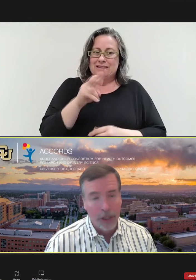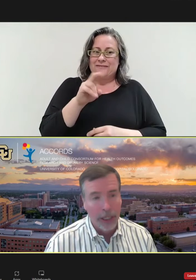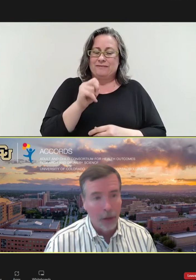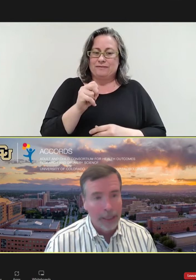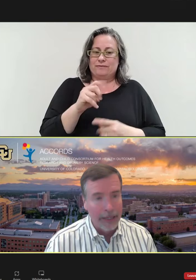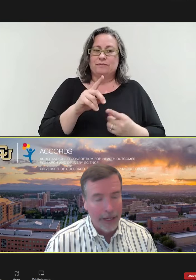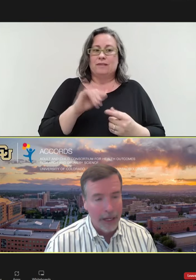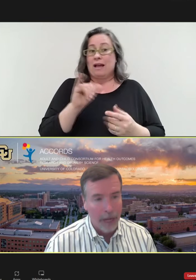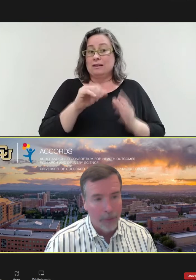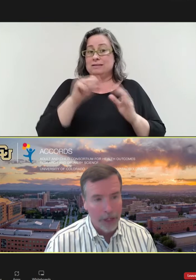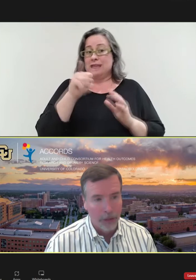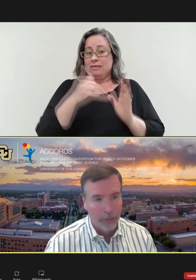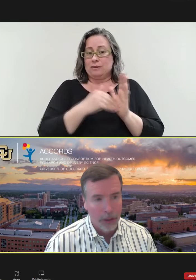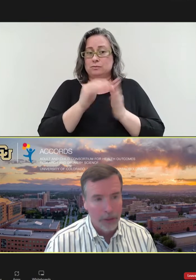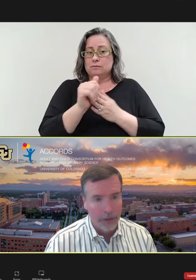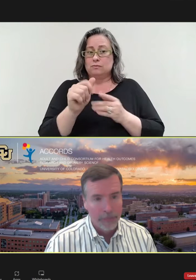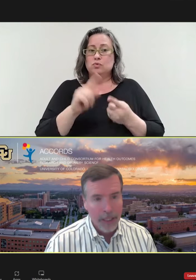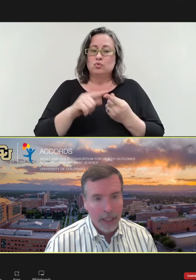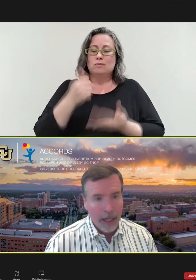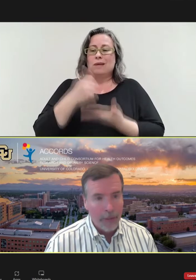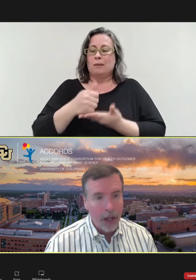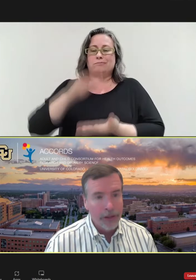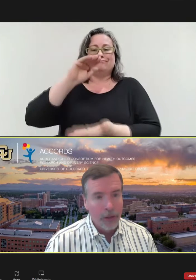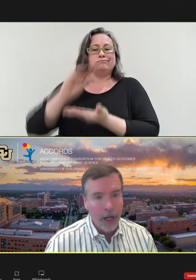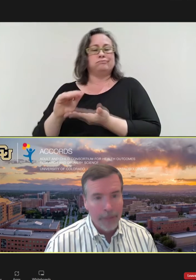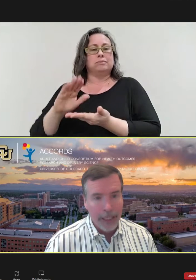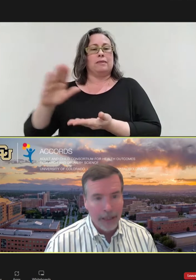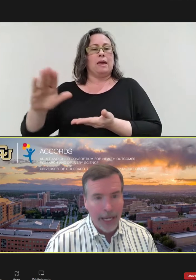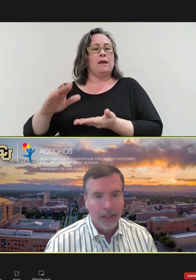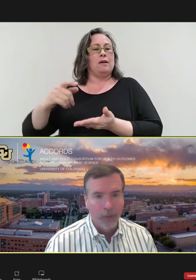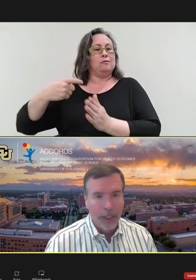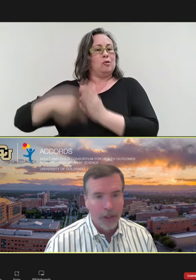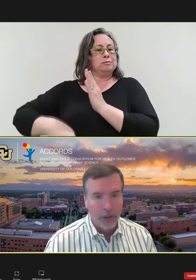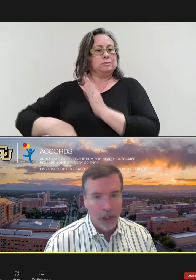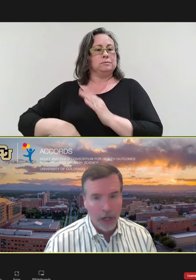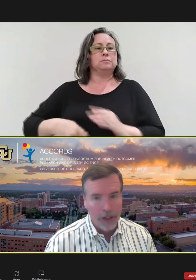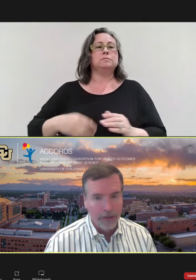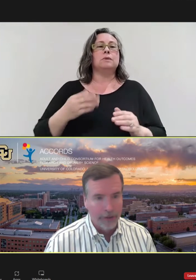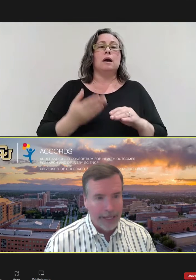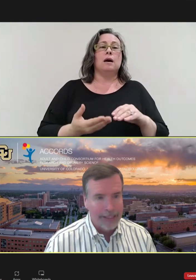and help alleviate operational burdens. Also, update the maximum regional charges for vaccine